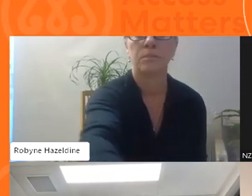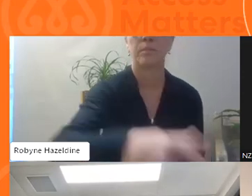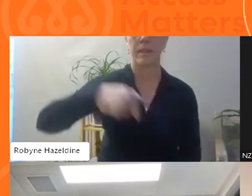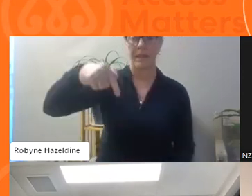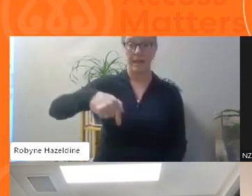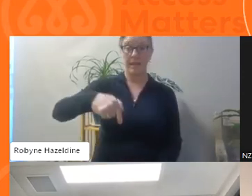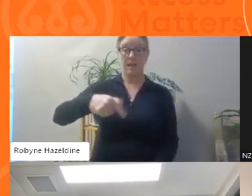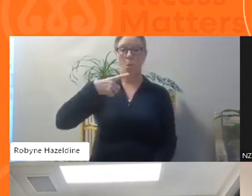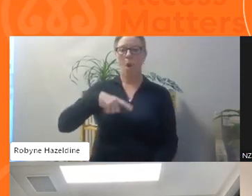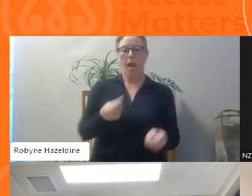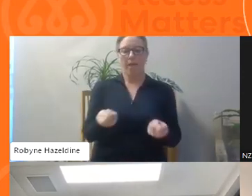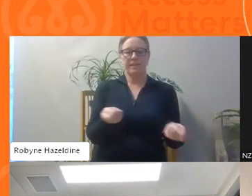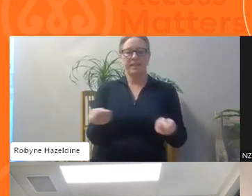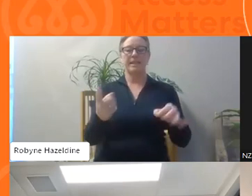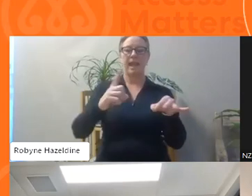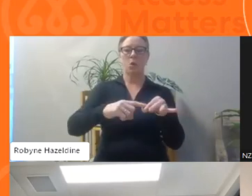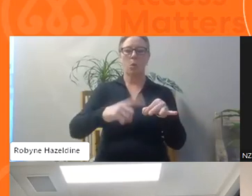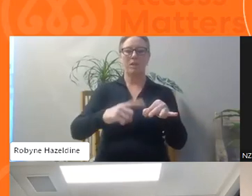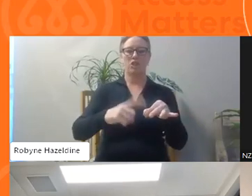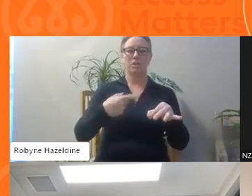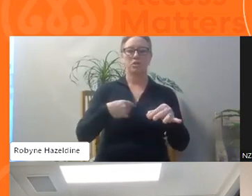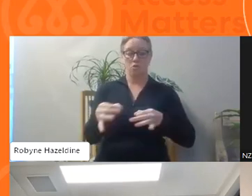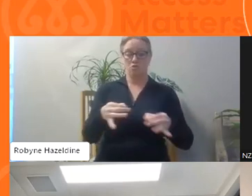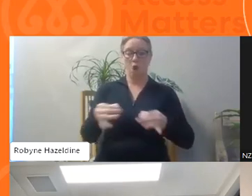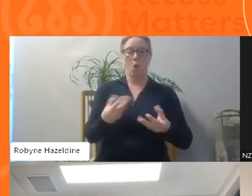the question, what is the role of the education sector and the